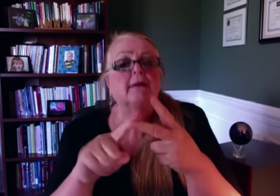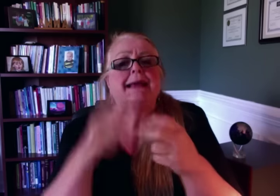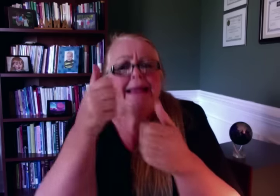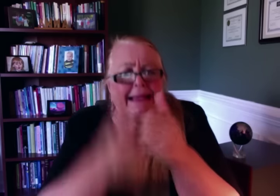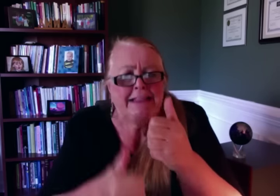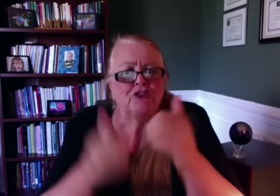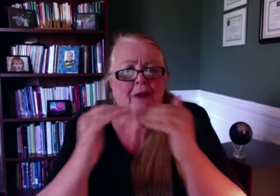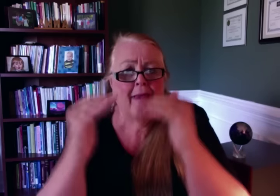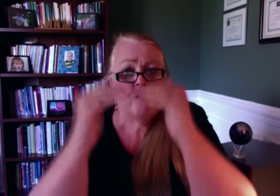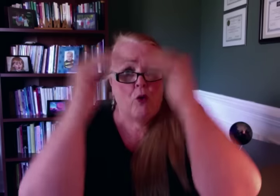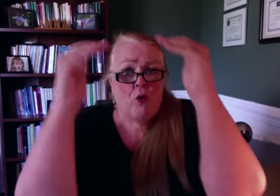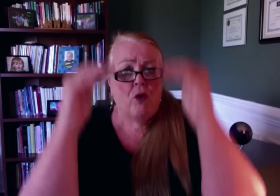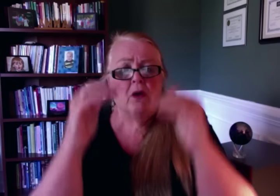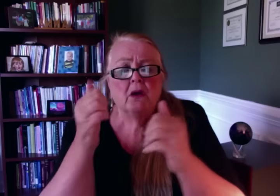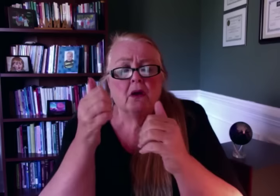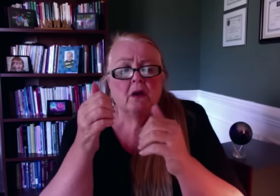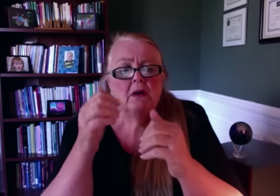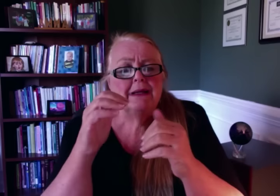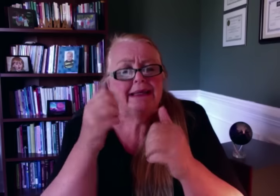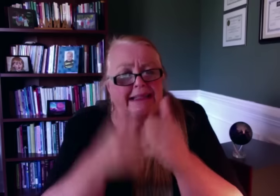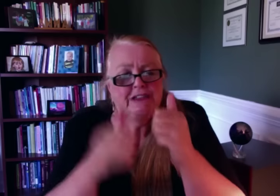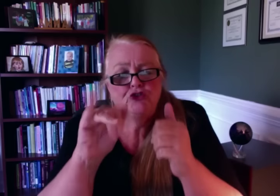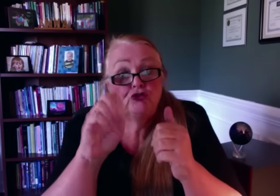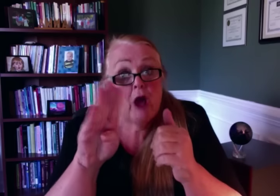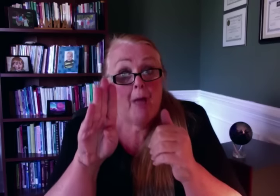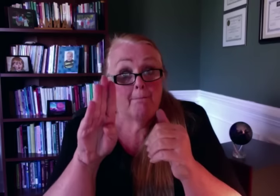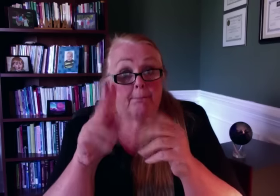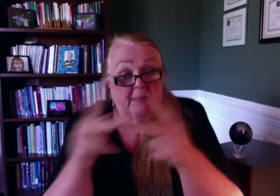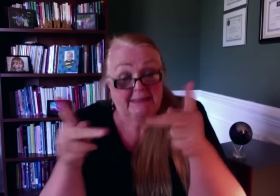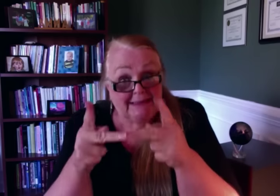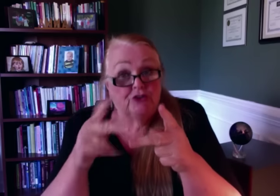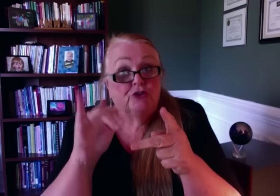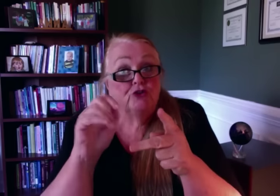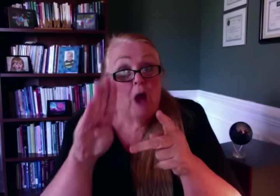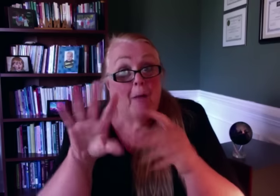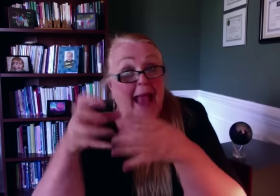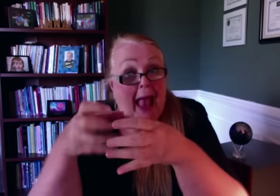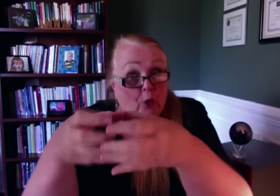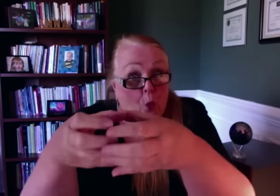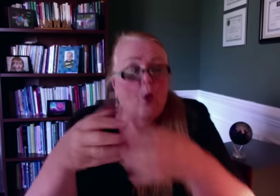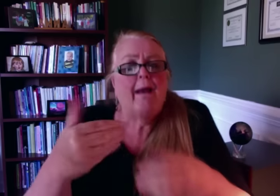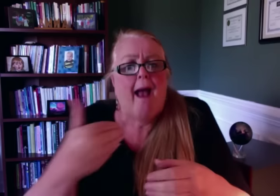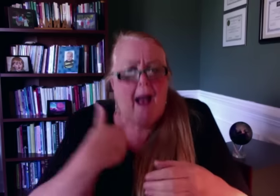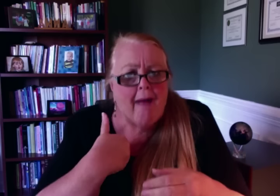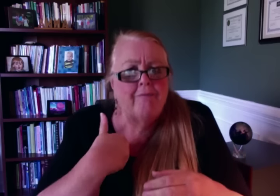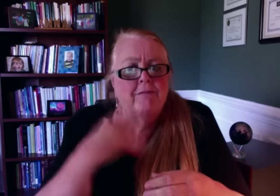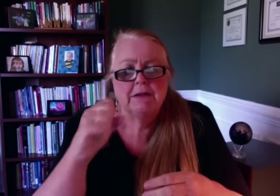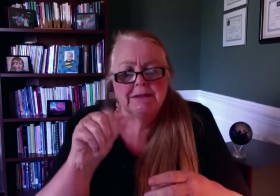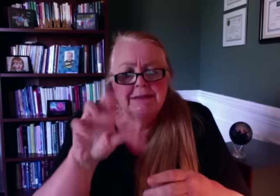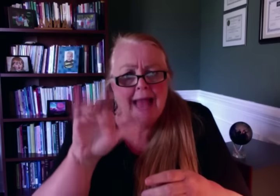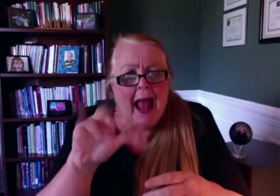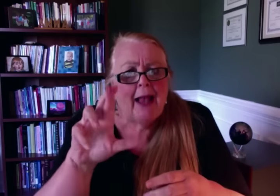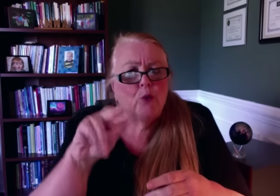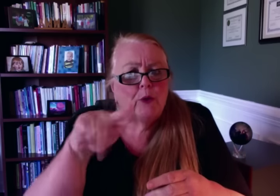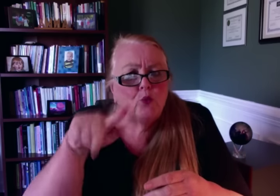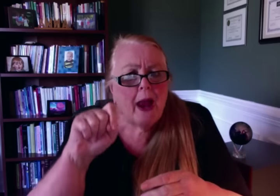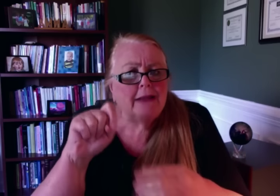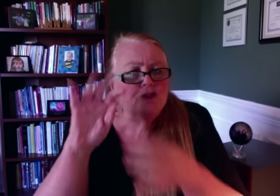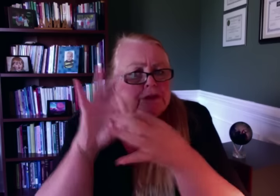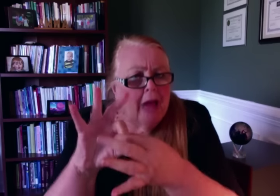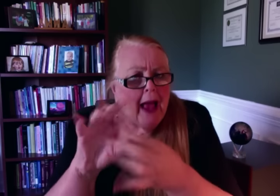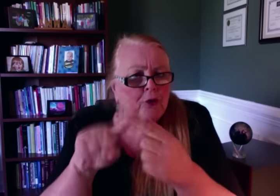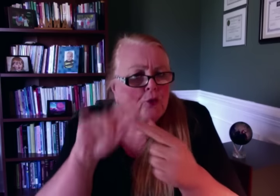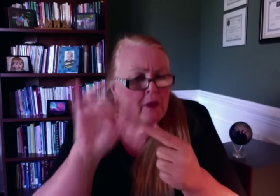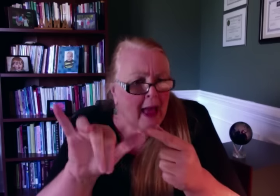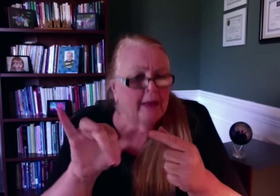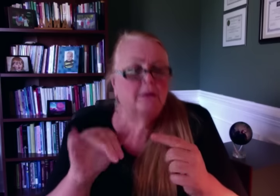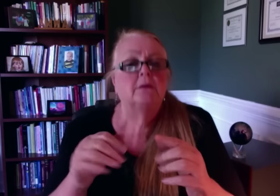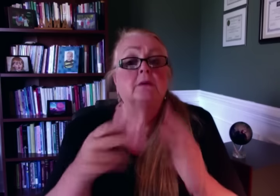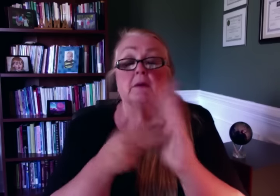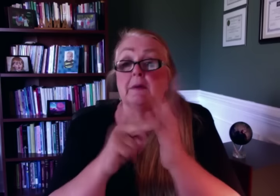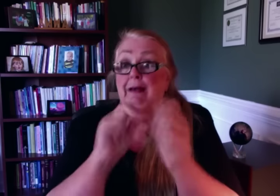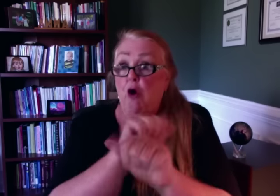Each job level, and each job category has an associated salary range.